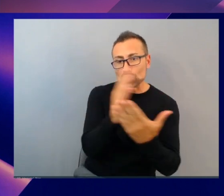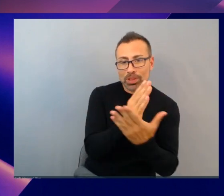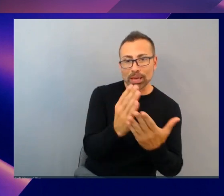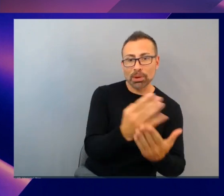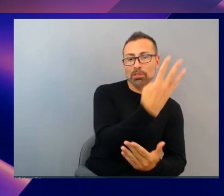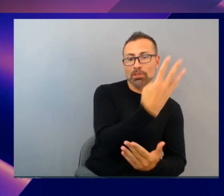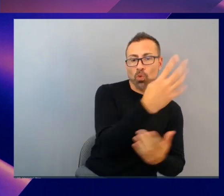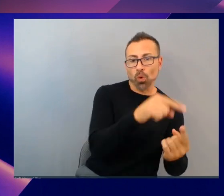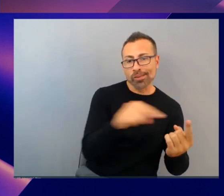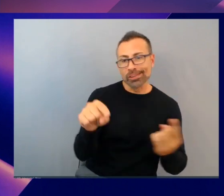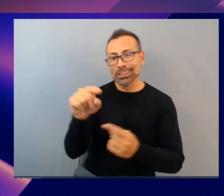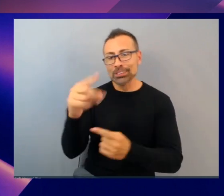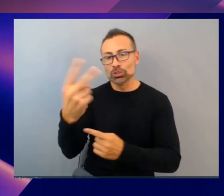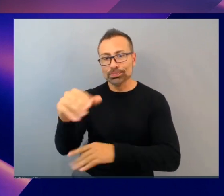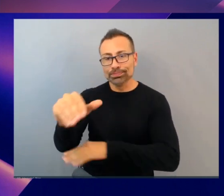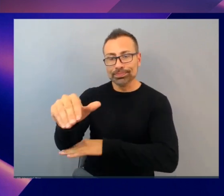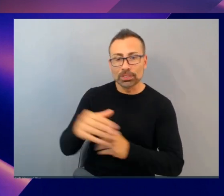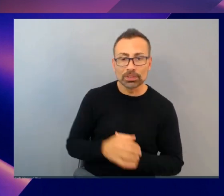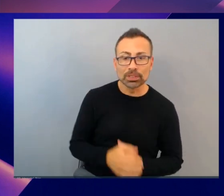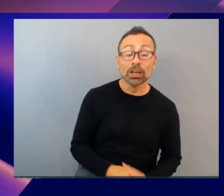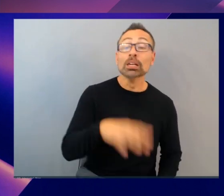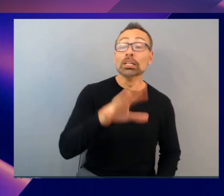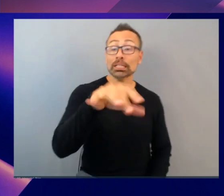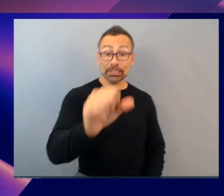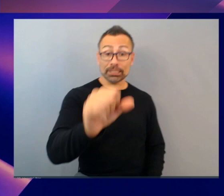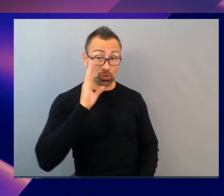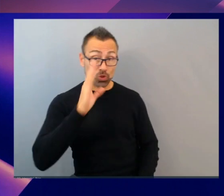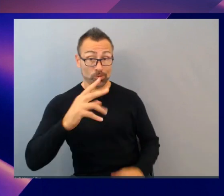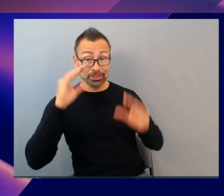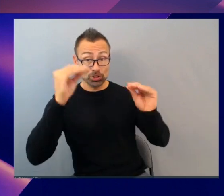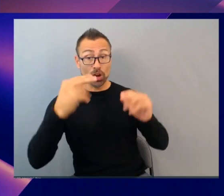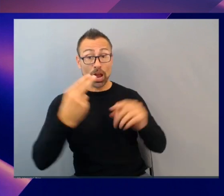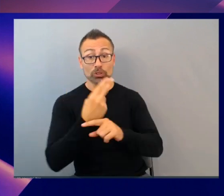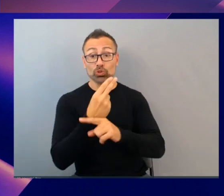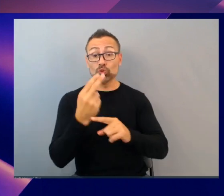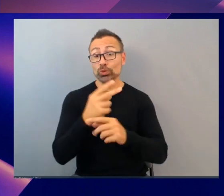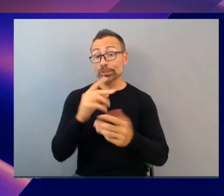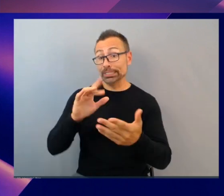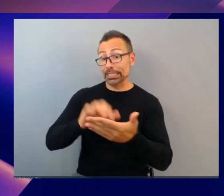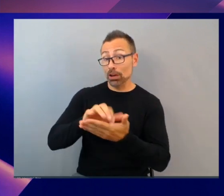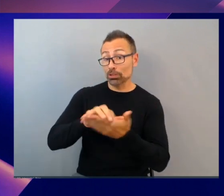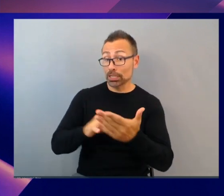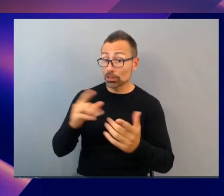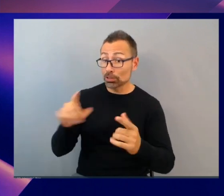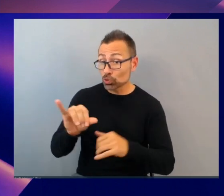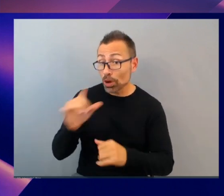the AWS pricing calculator as well- That's perfect. - Which is a tool very used for solutions architects to estimate the budget.